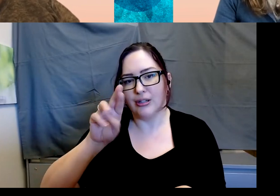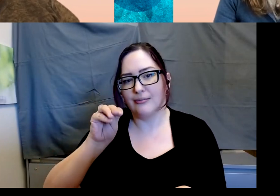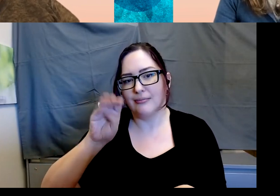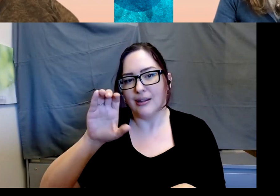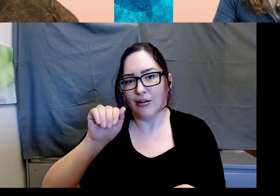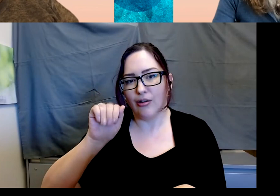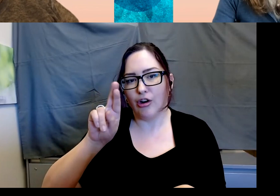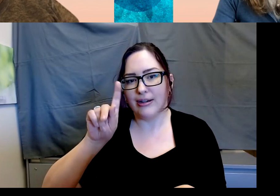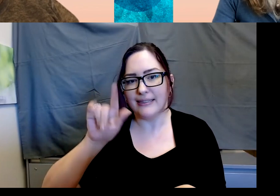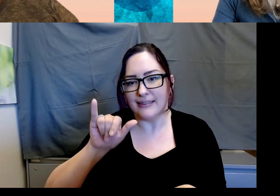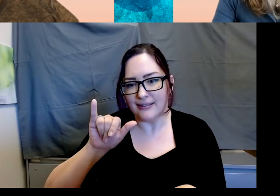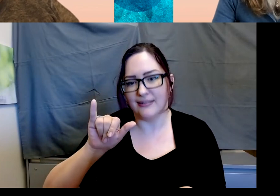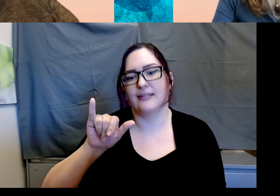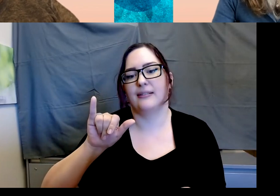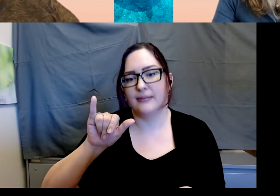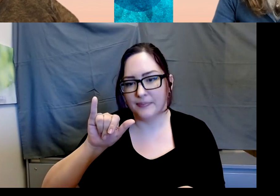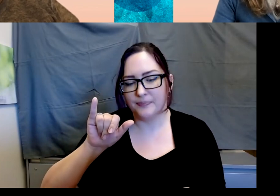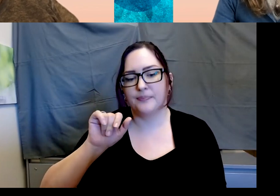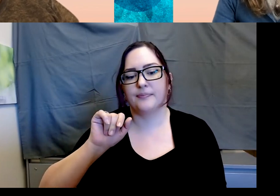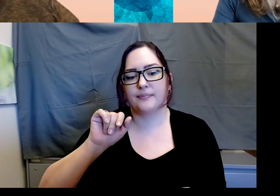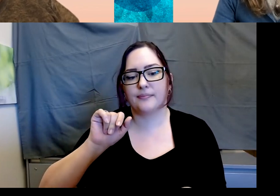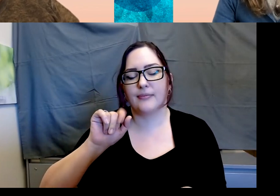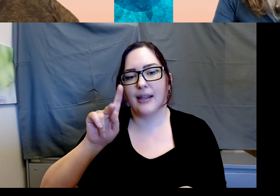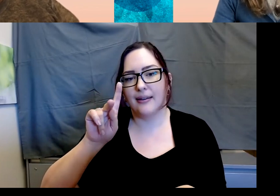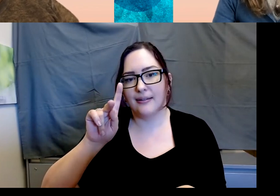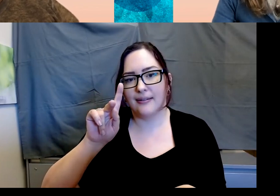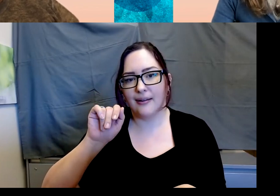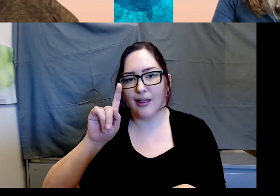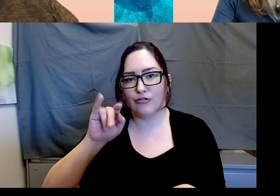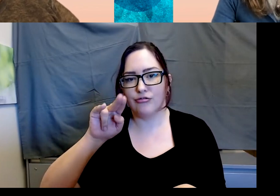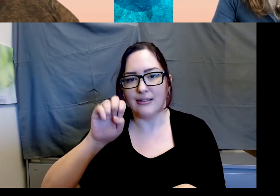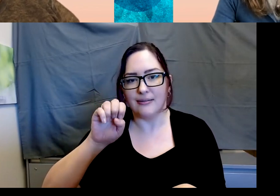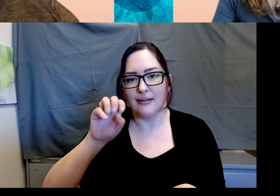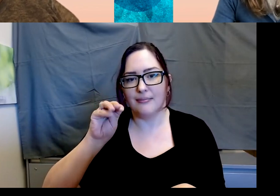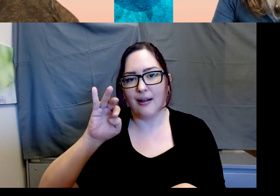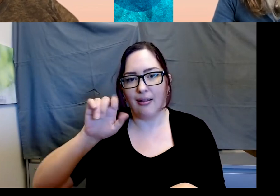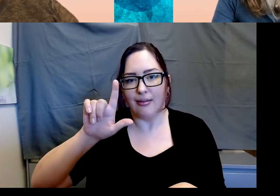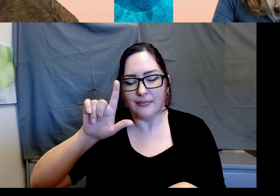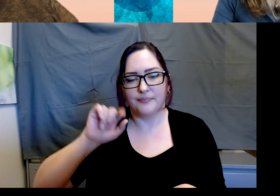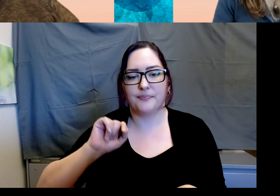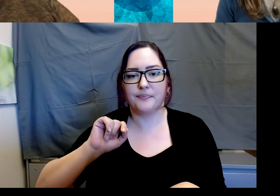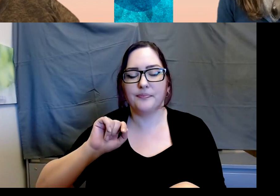I'm going to tell you a little bit about the Lytton Center as we're getting started, and do a little bit of housekeeping